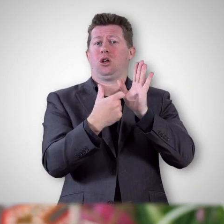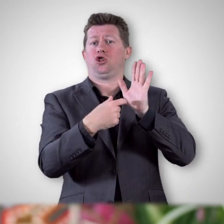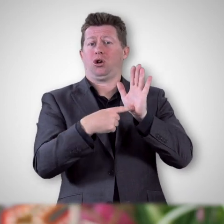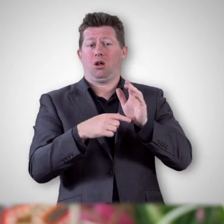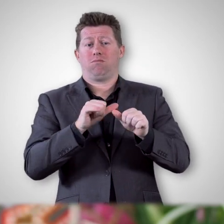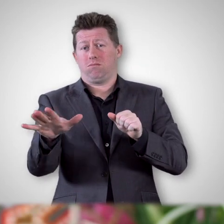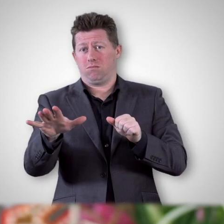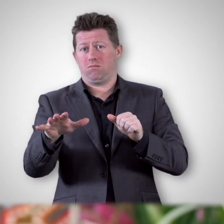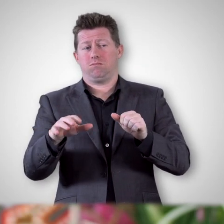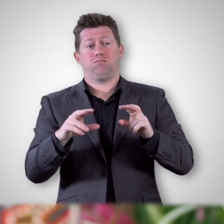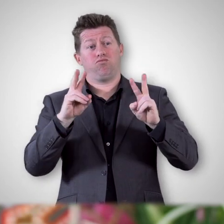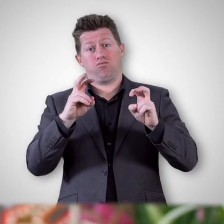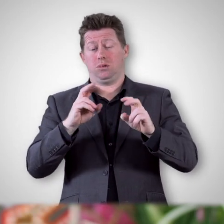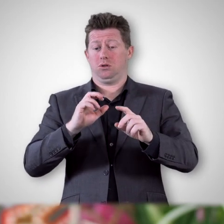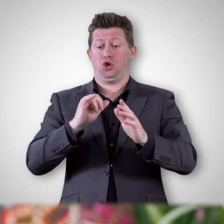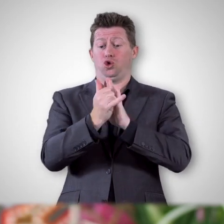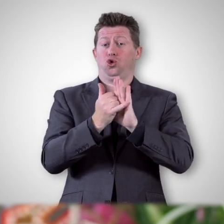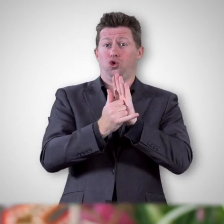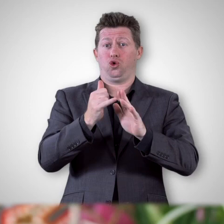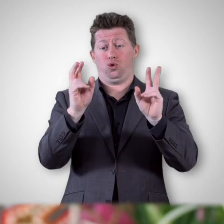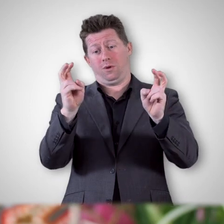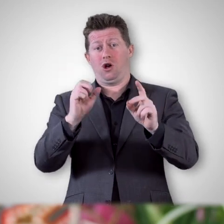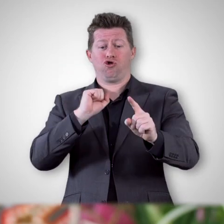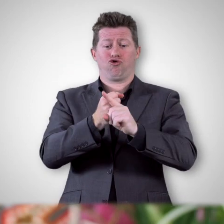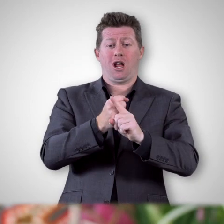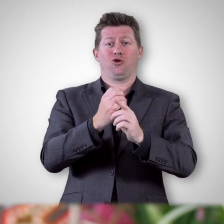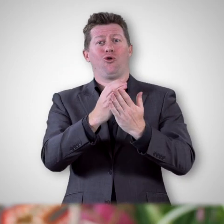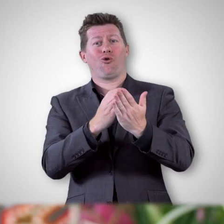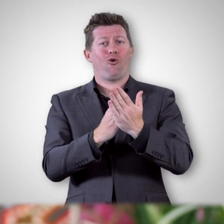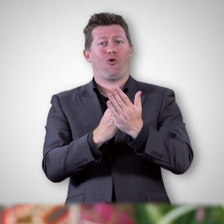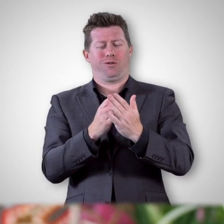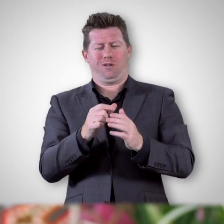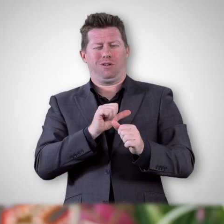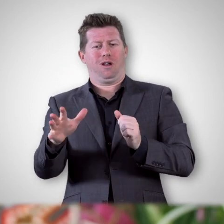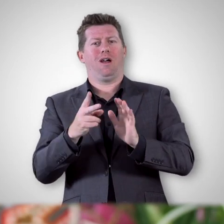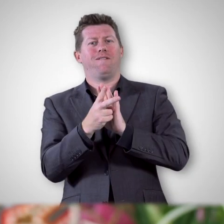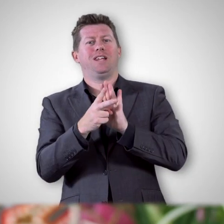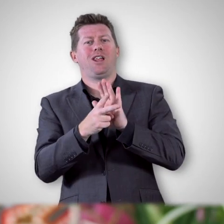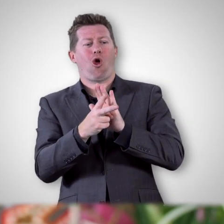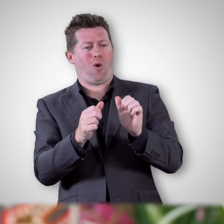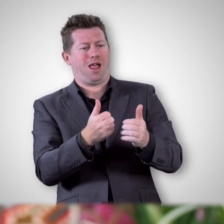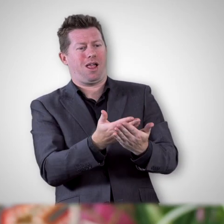crash course on YouTube, fantastic little crash videos that give students that prior knowledge